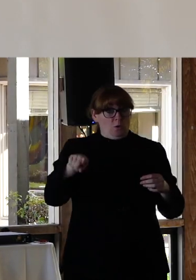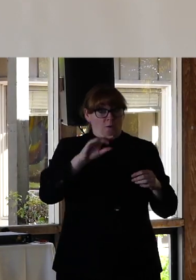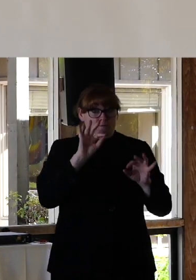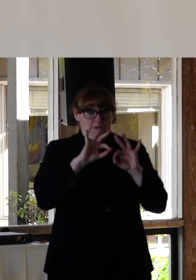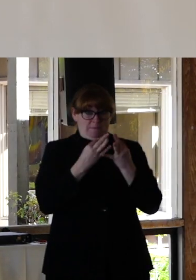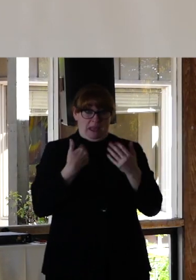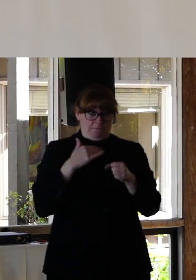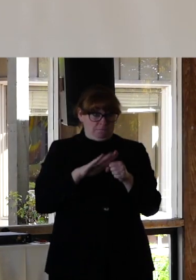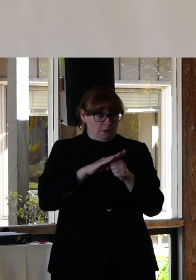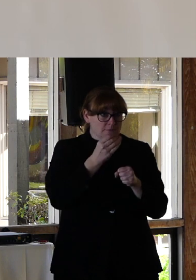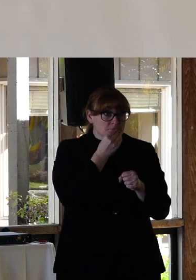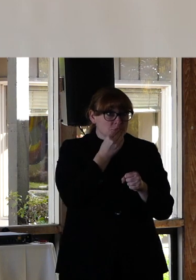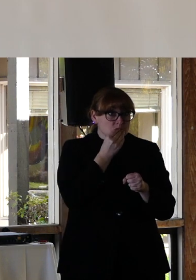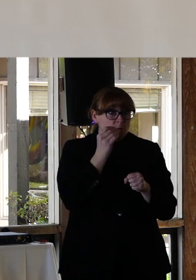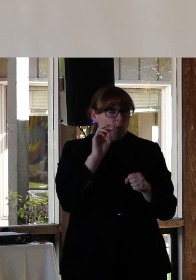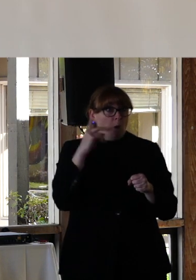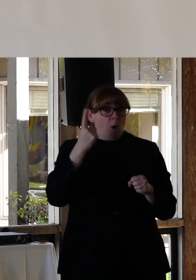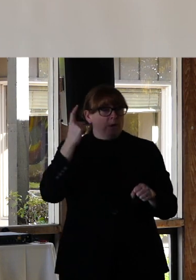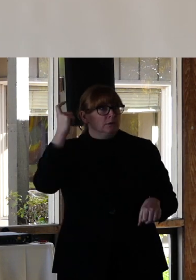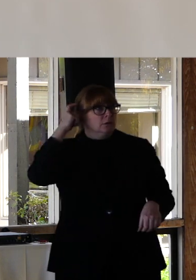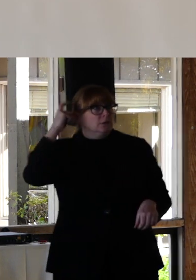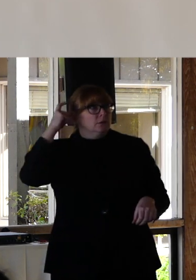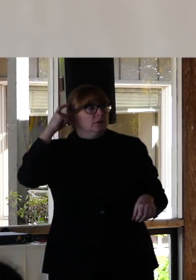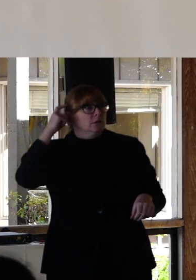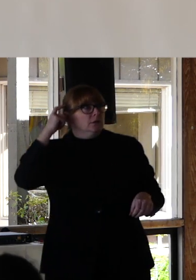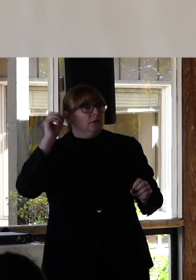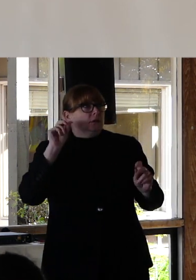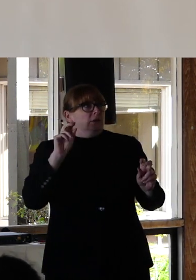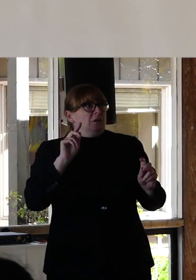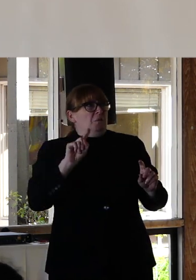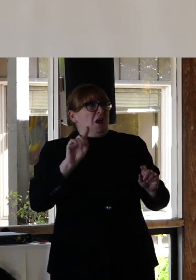you constantly wondering where your next meal is going to come from and